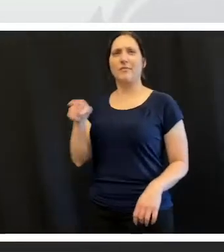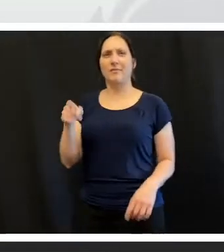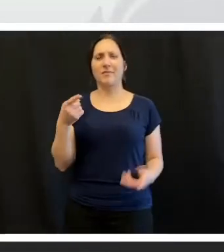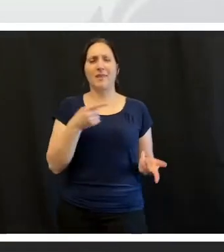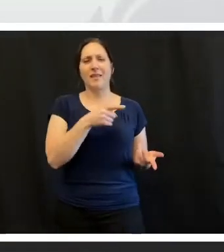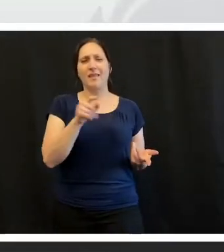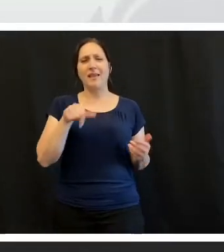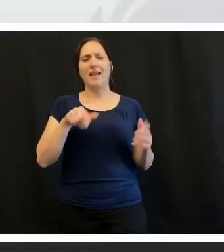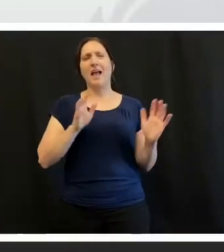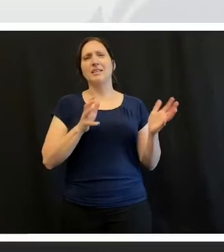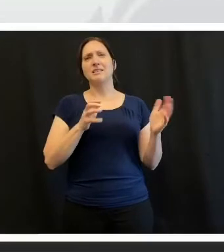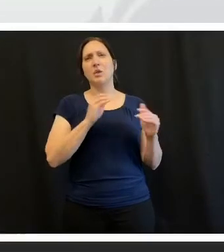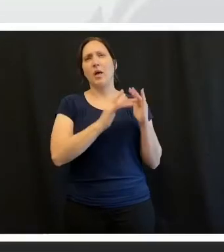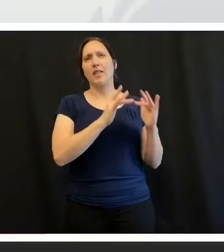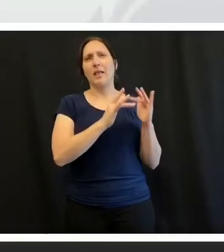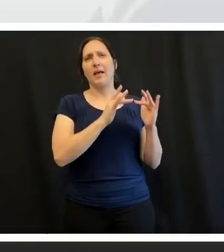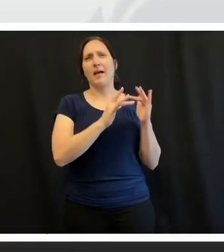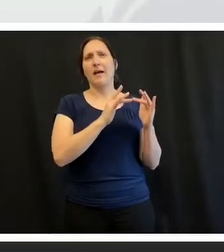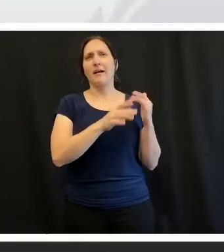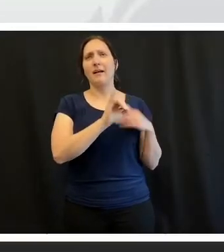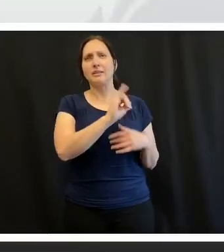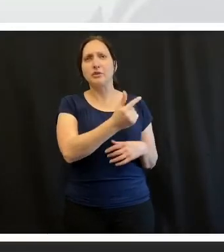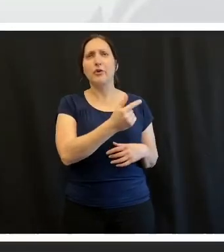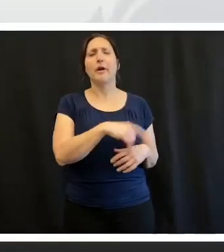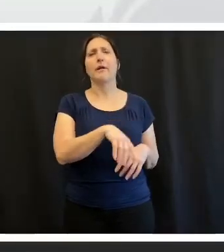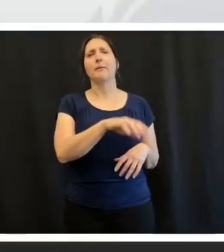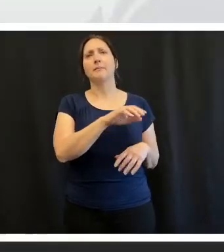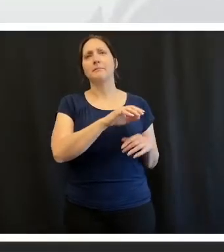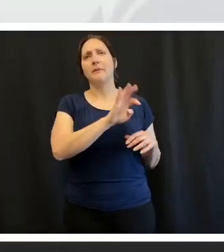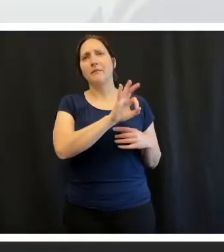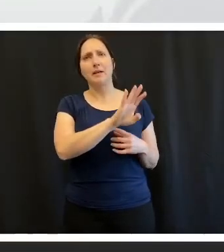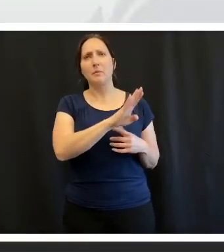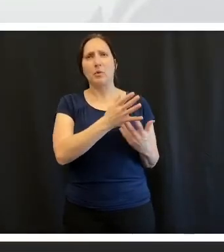And this brings the structure of the school into the socialization,